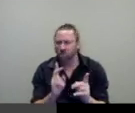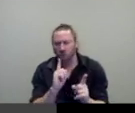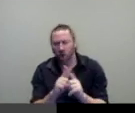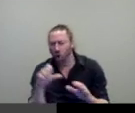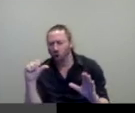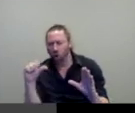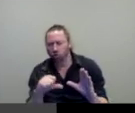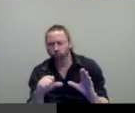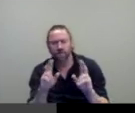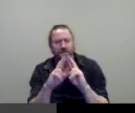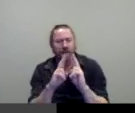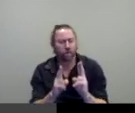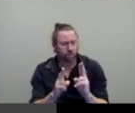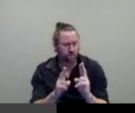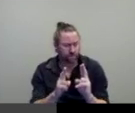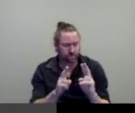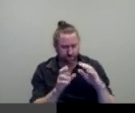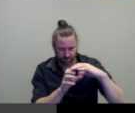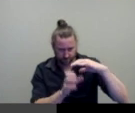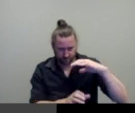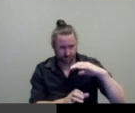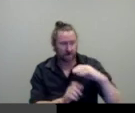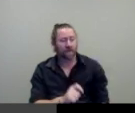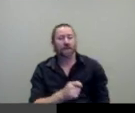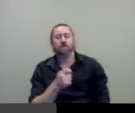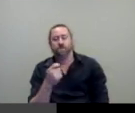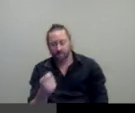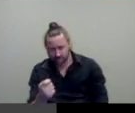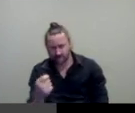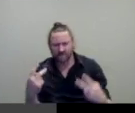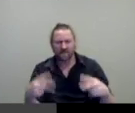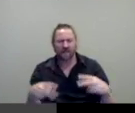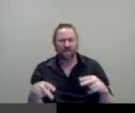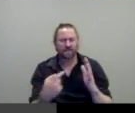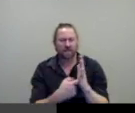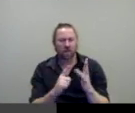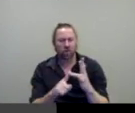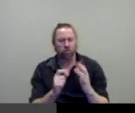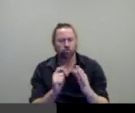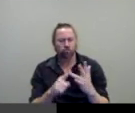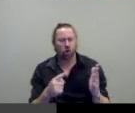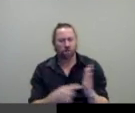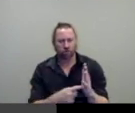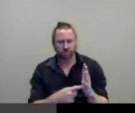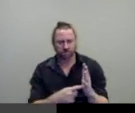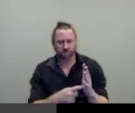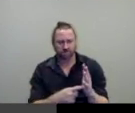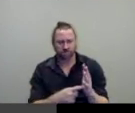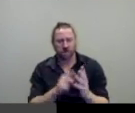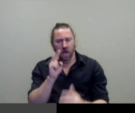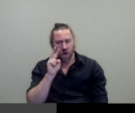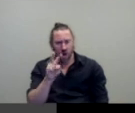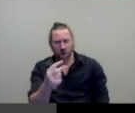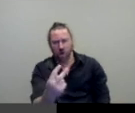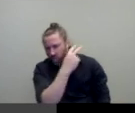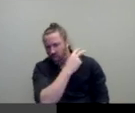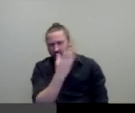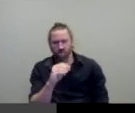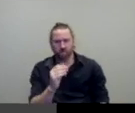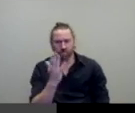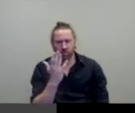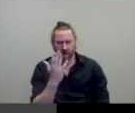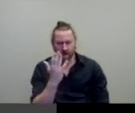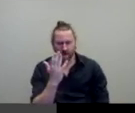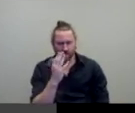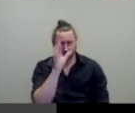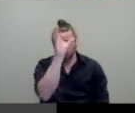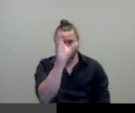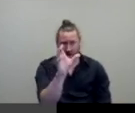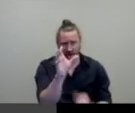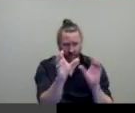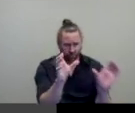and a very creepy dancing robot who is looking at you via the mirror all of these works arouse